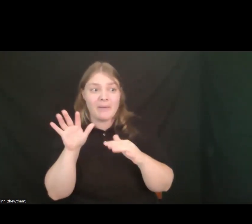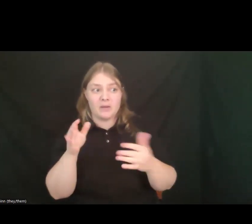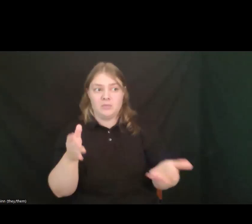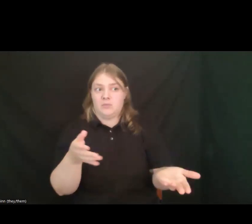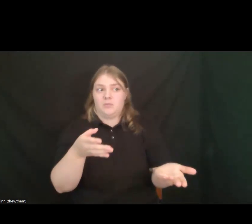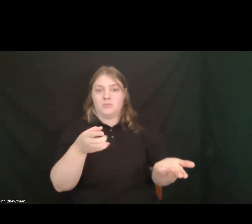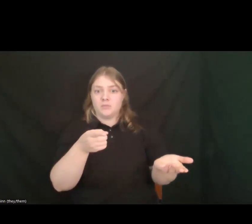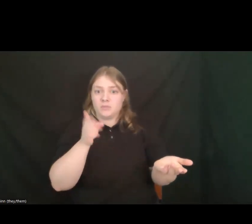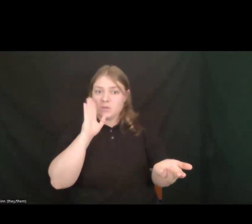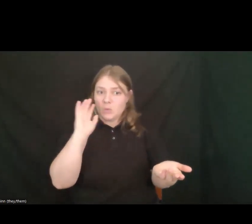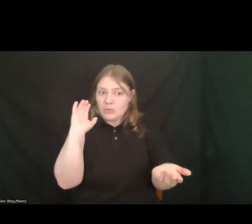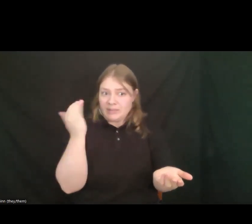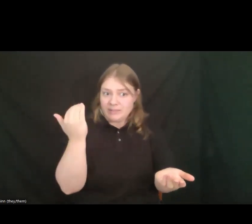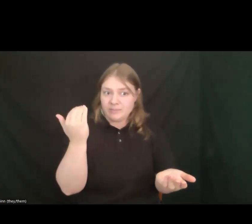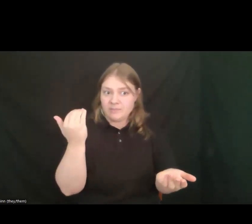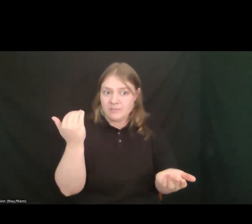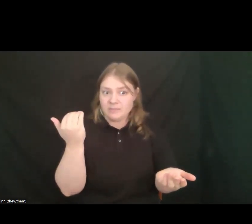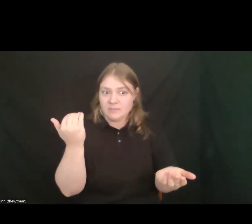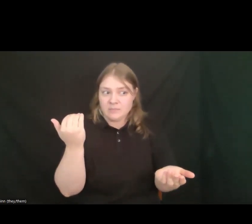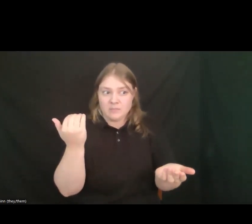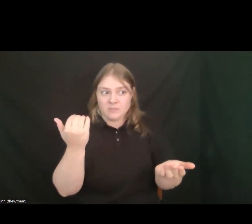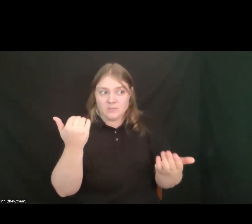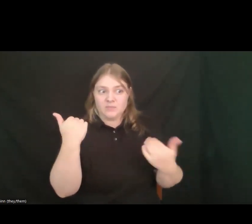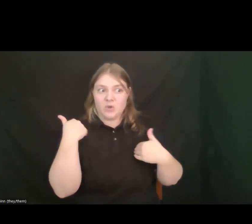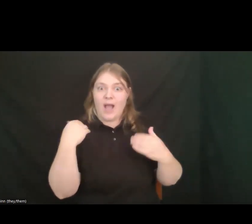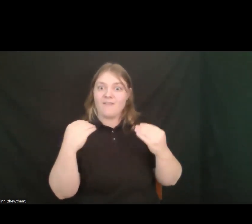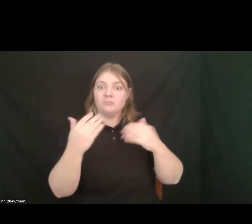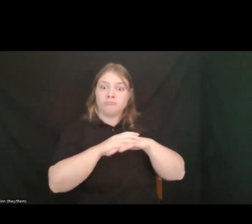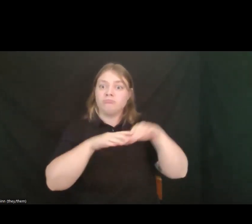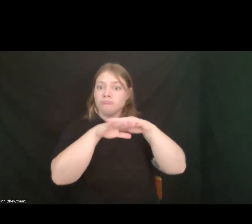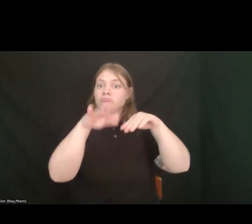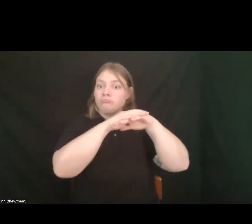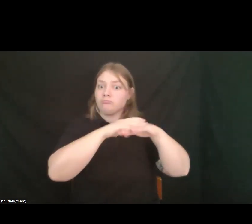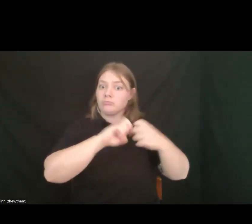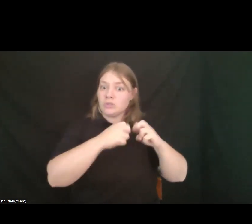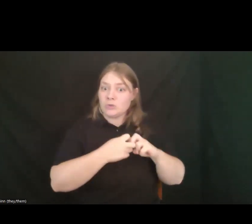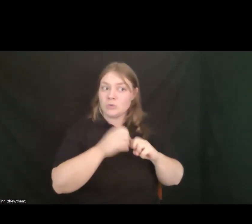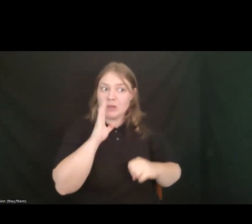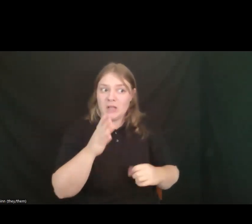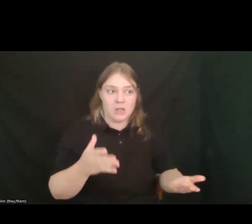have more than what your really your issue is so I need need to make sure that I take care of those